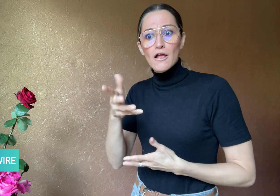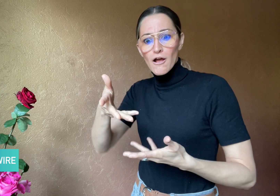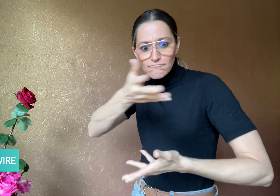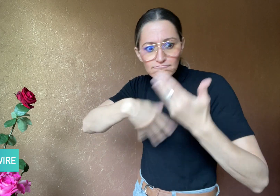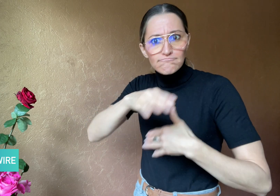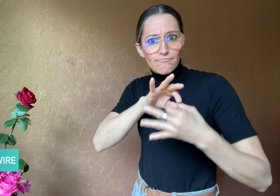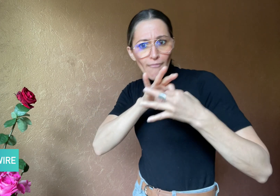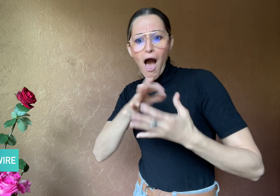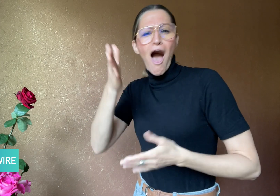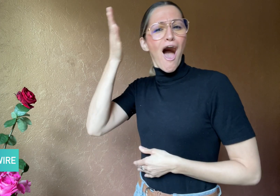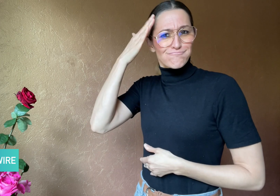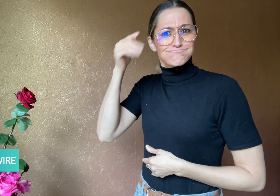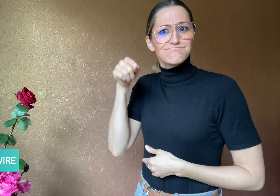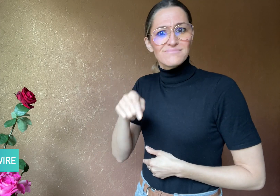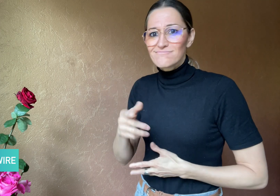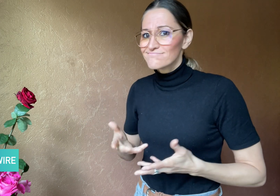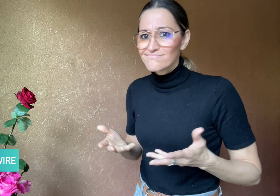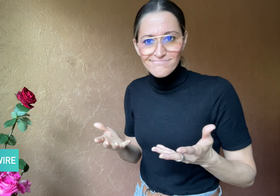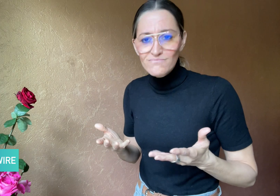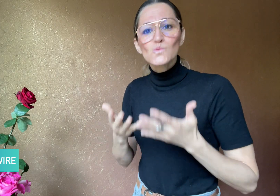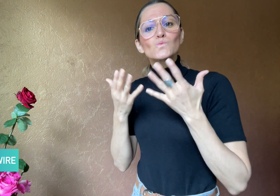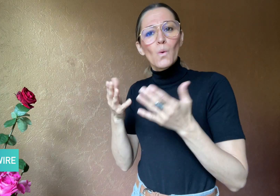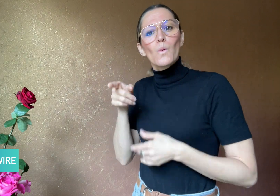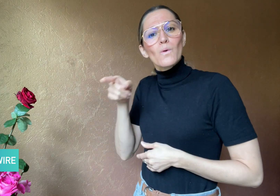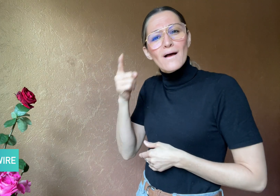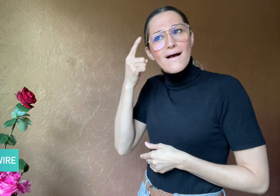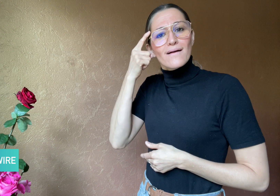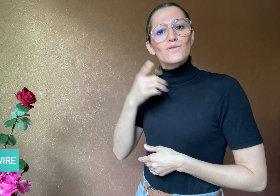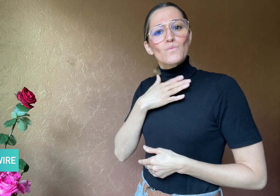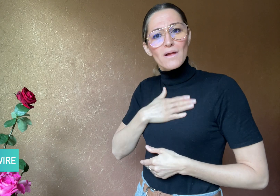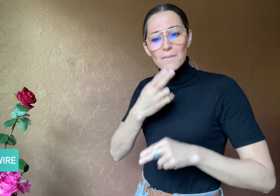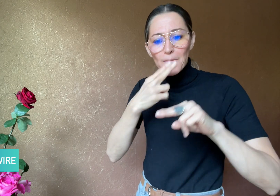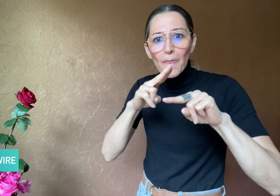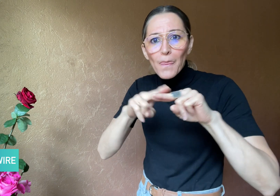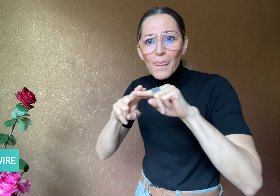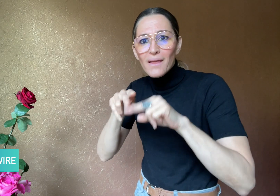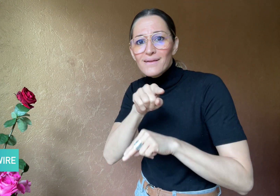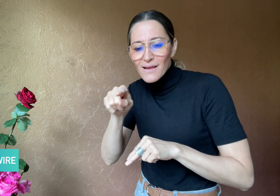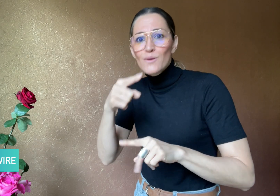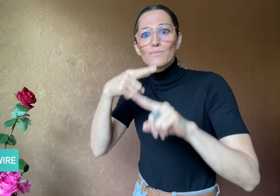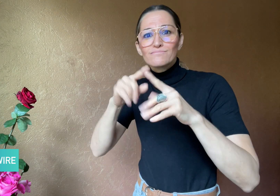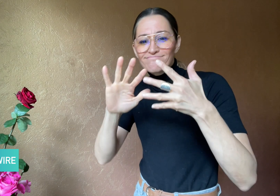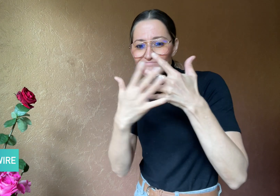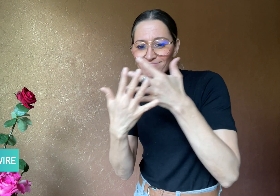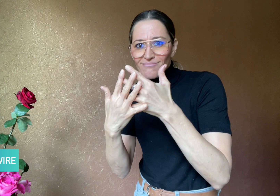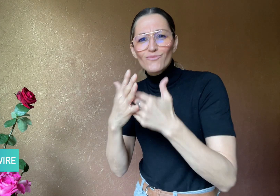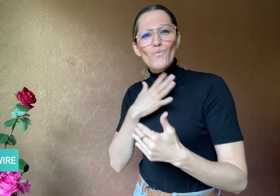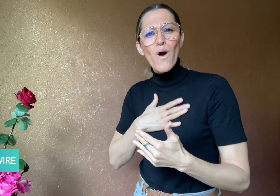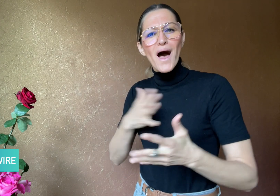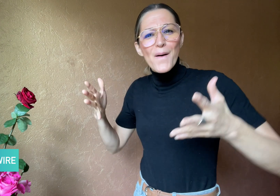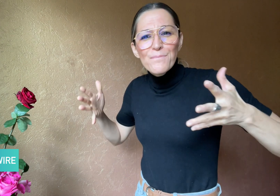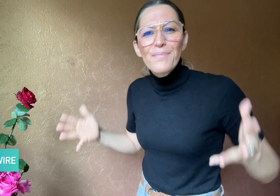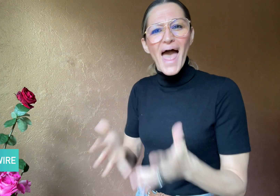so these stickers and filters allow them to learn more